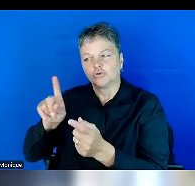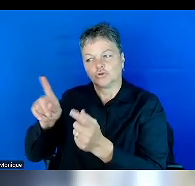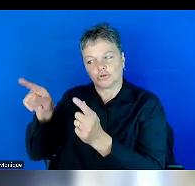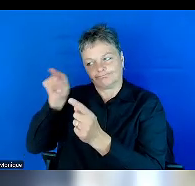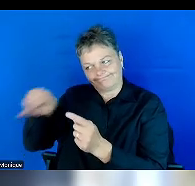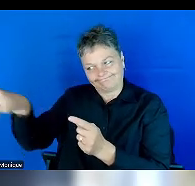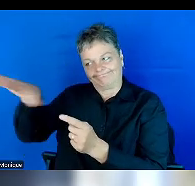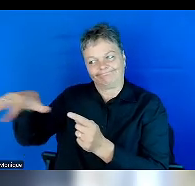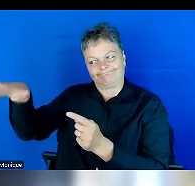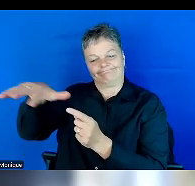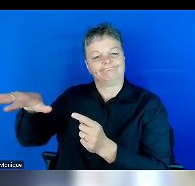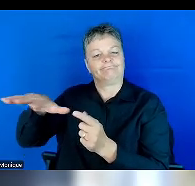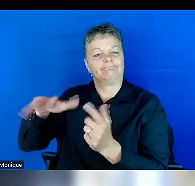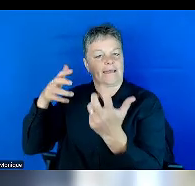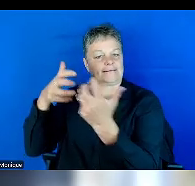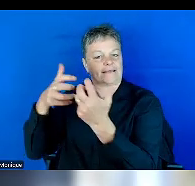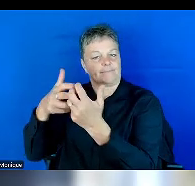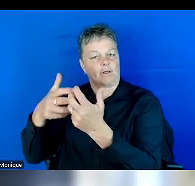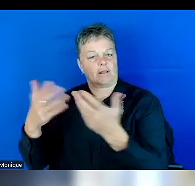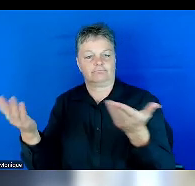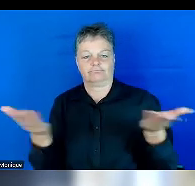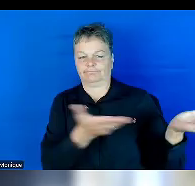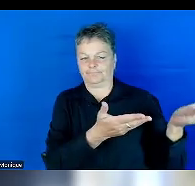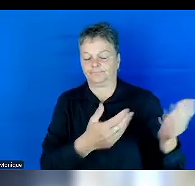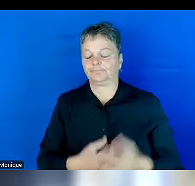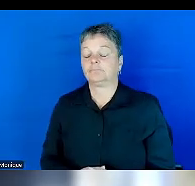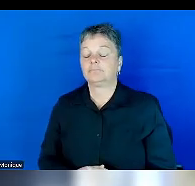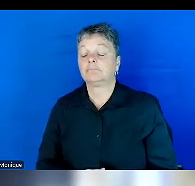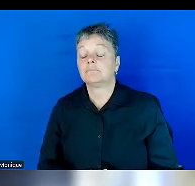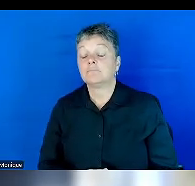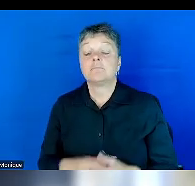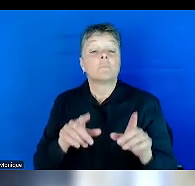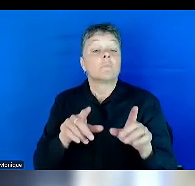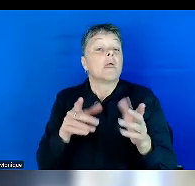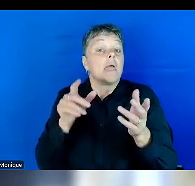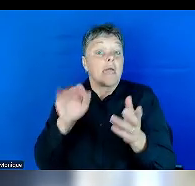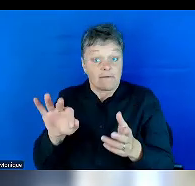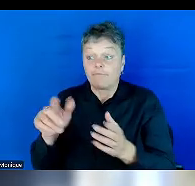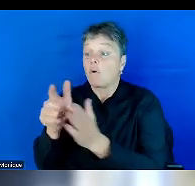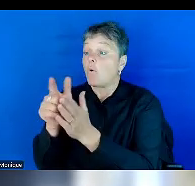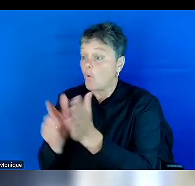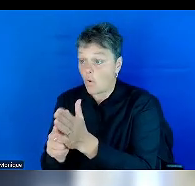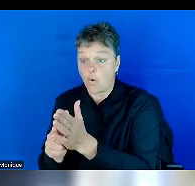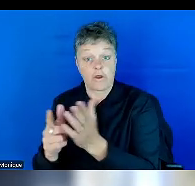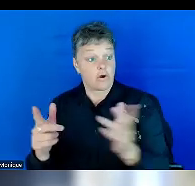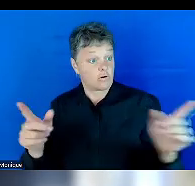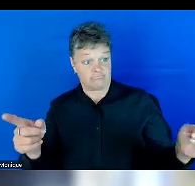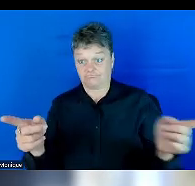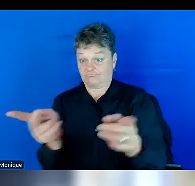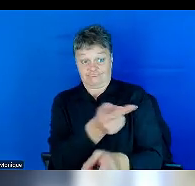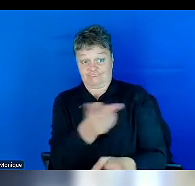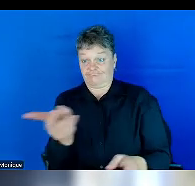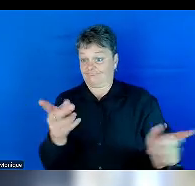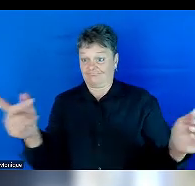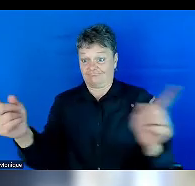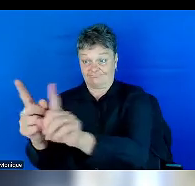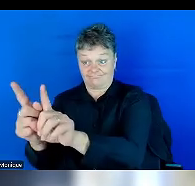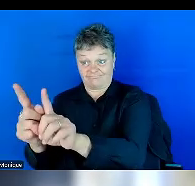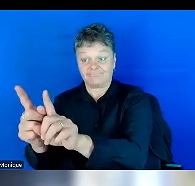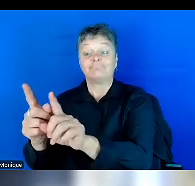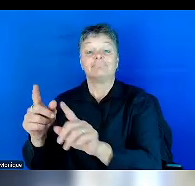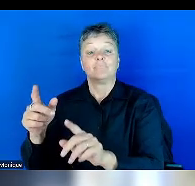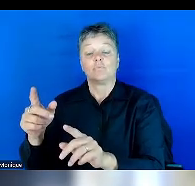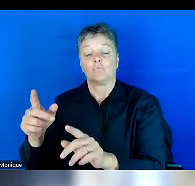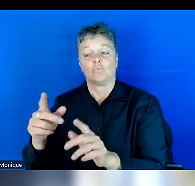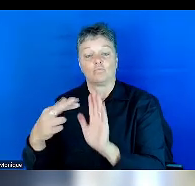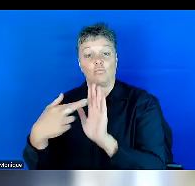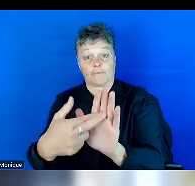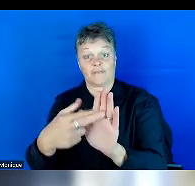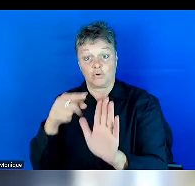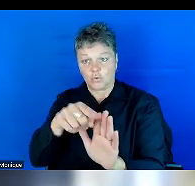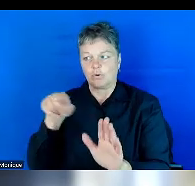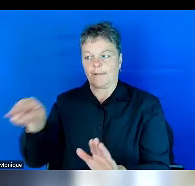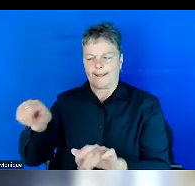case consults for to lawyers as well. Um in the same way of uh our uh summary advice and